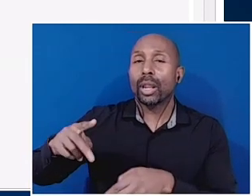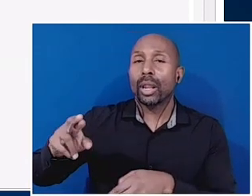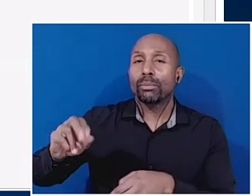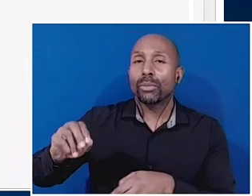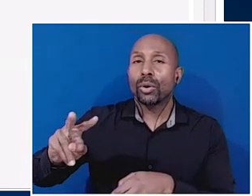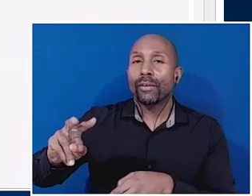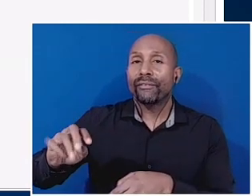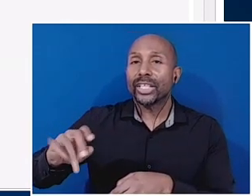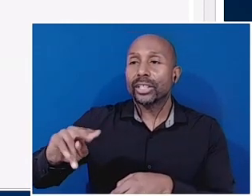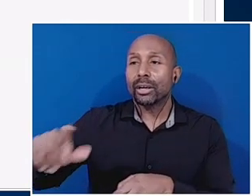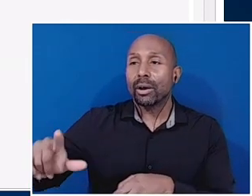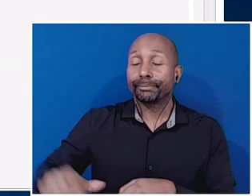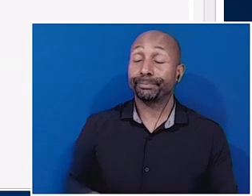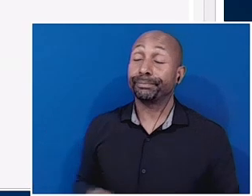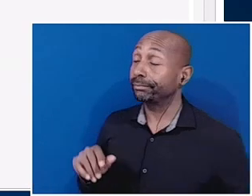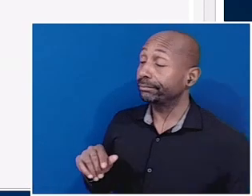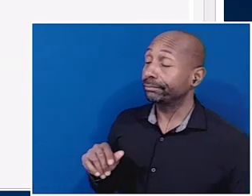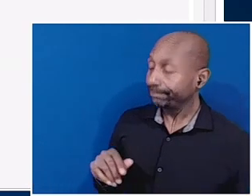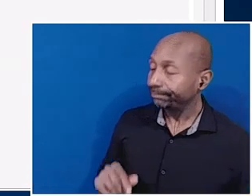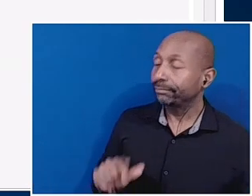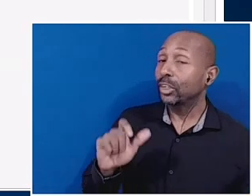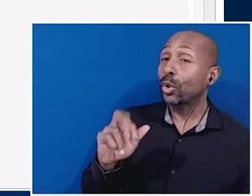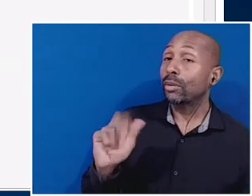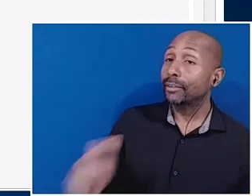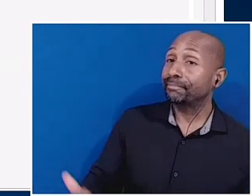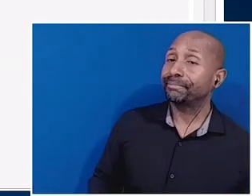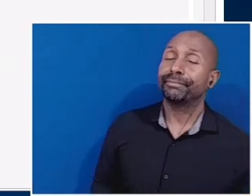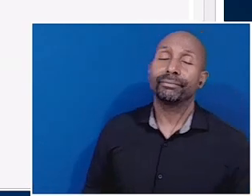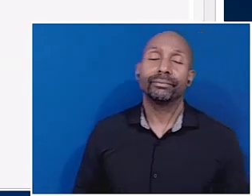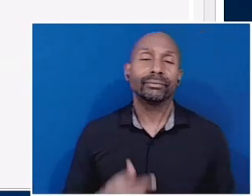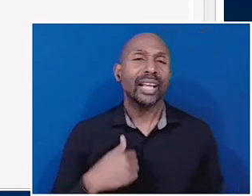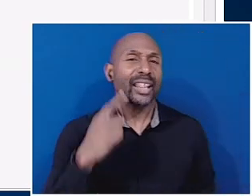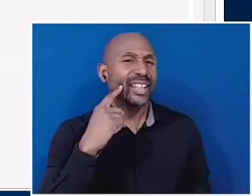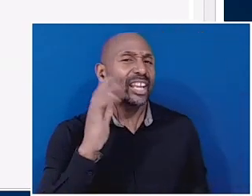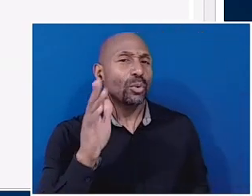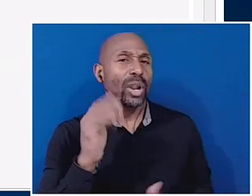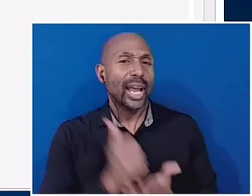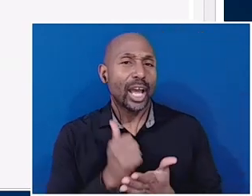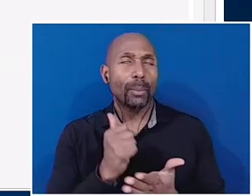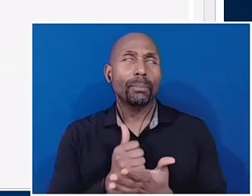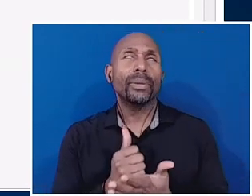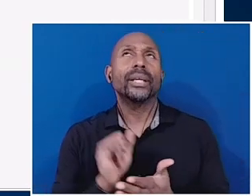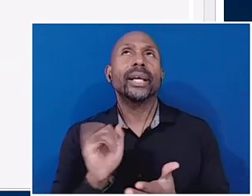I just think it may be helpful to include